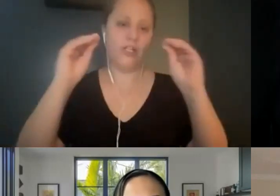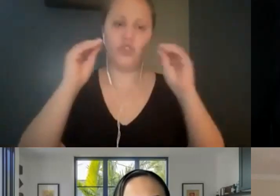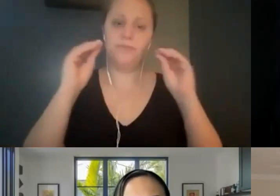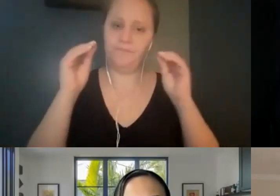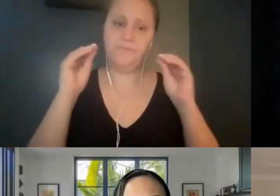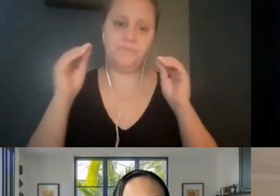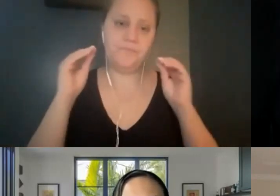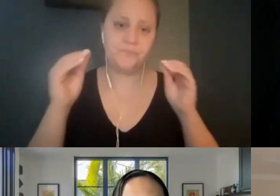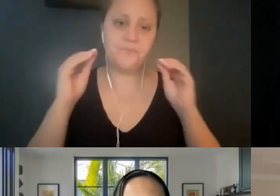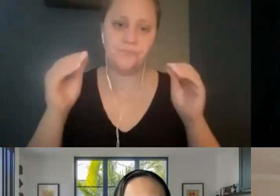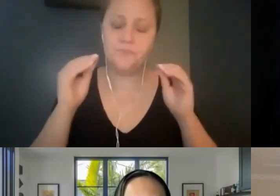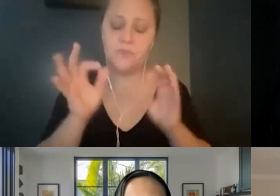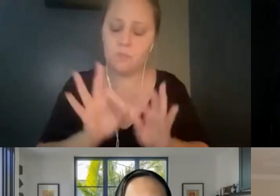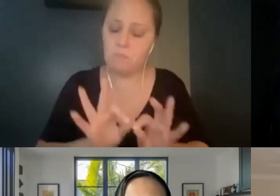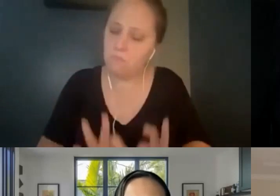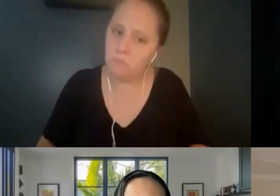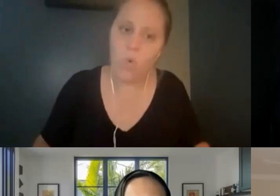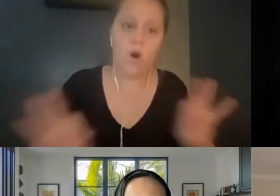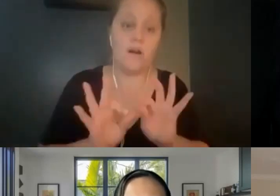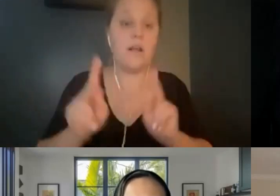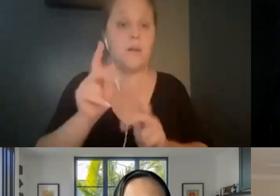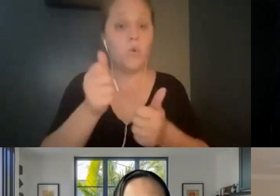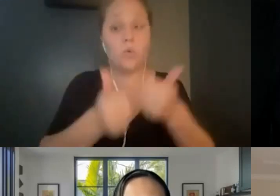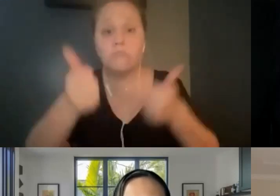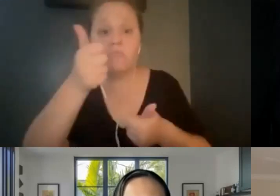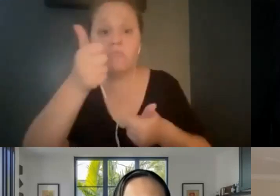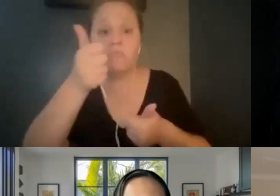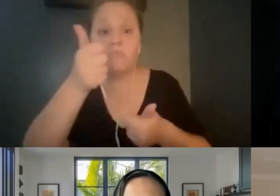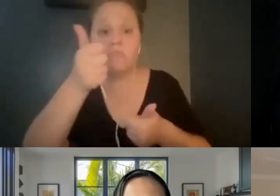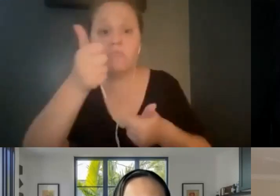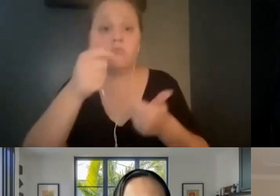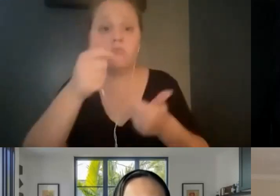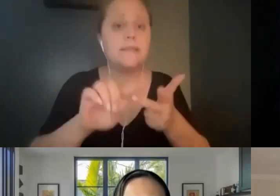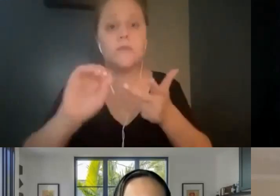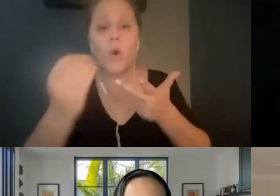make sure that the leaders of the business, the organization